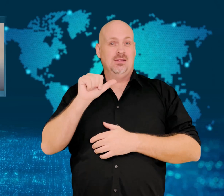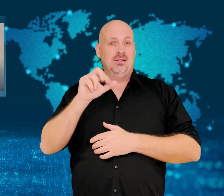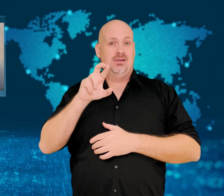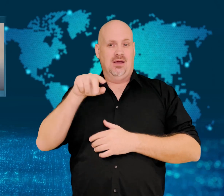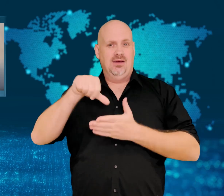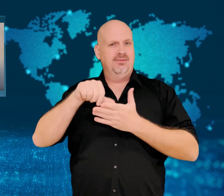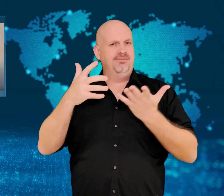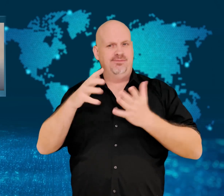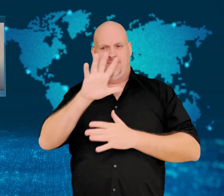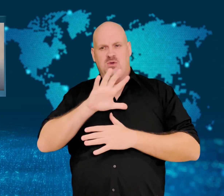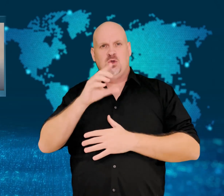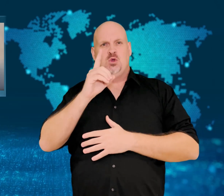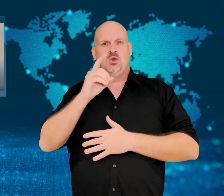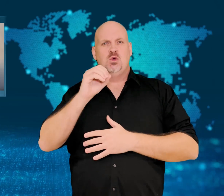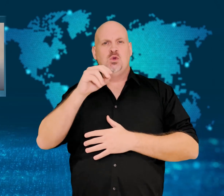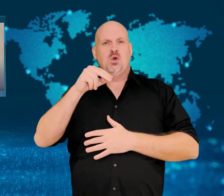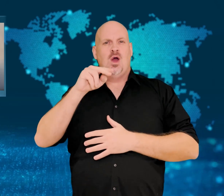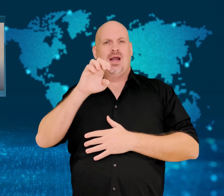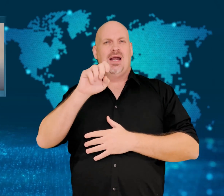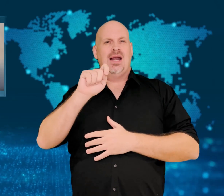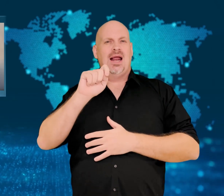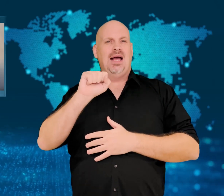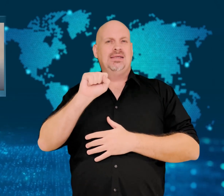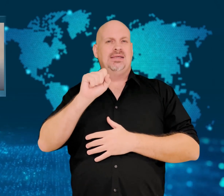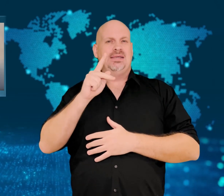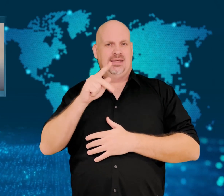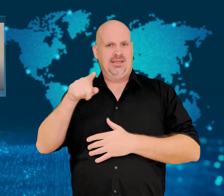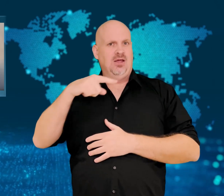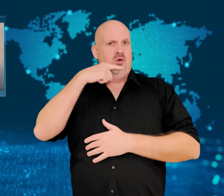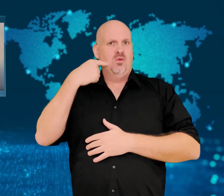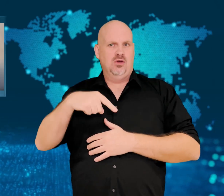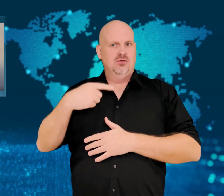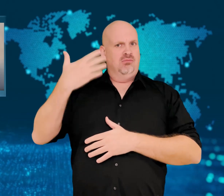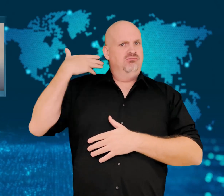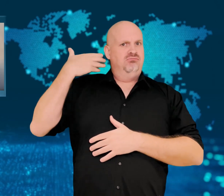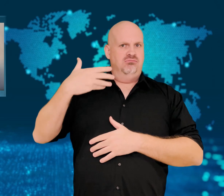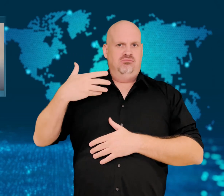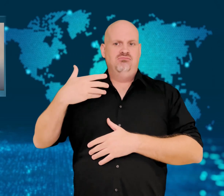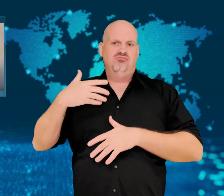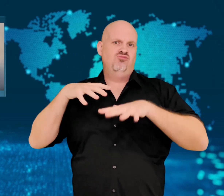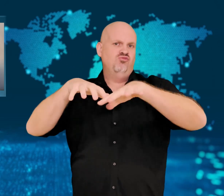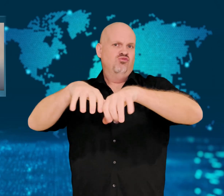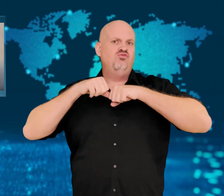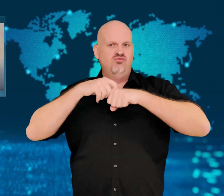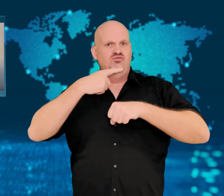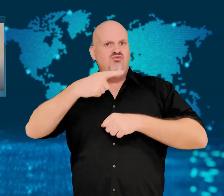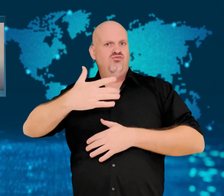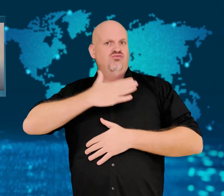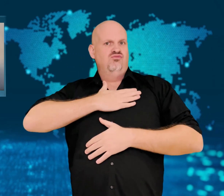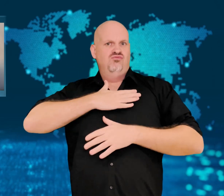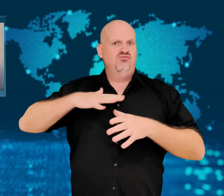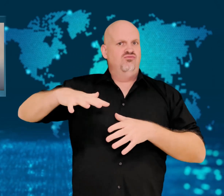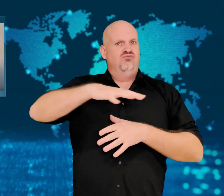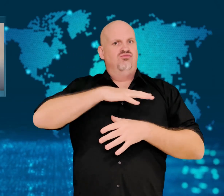and Russia claims it captured the town.